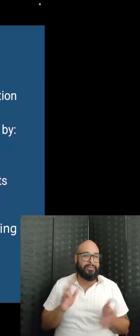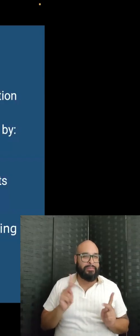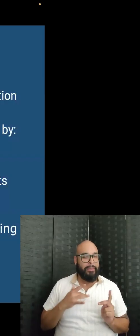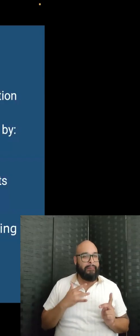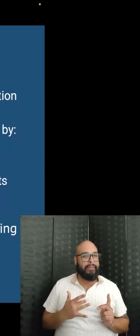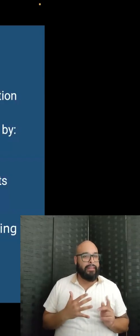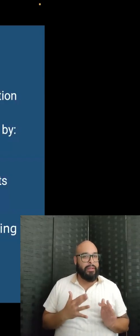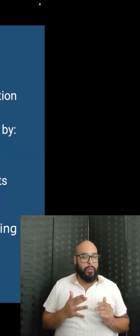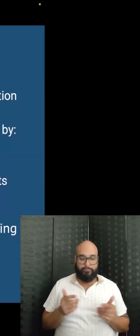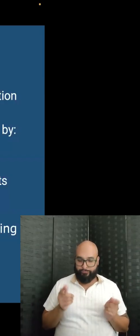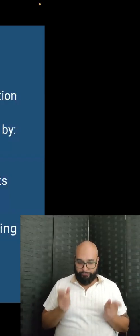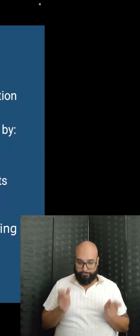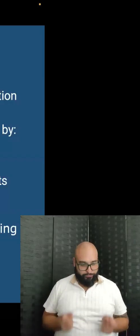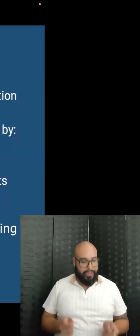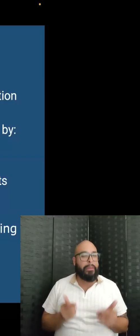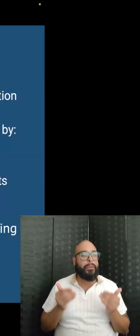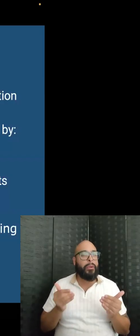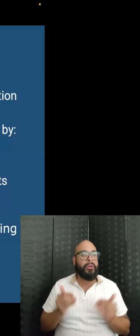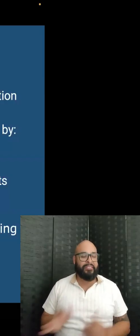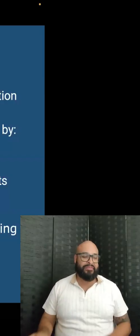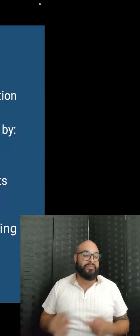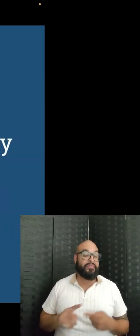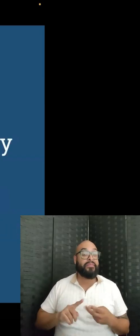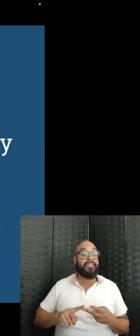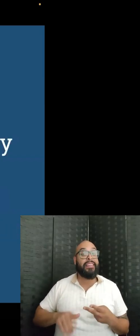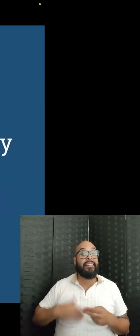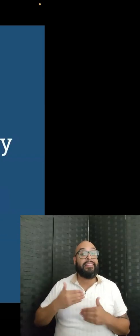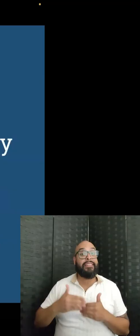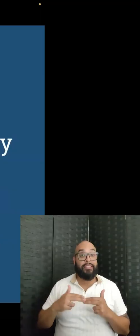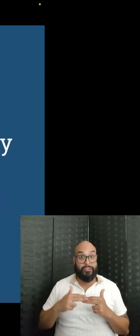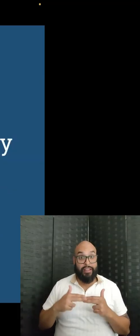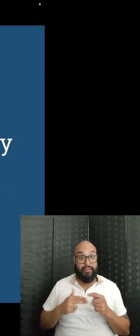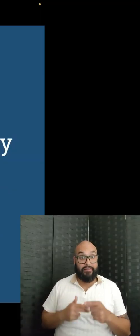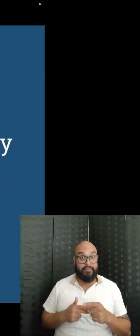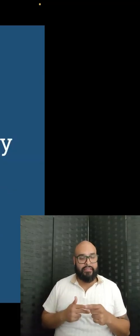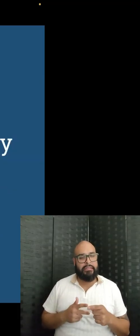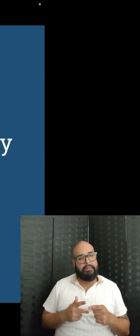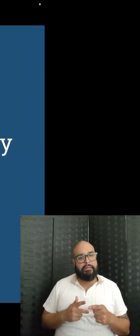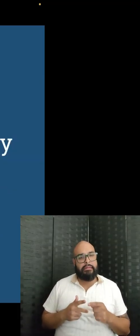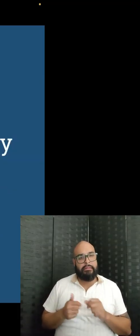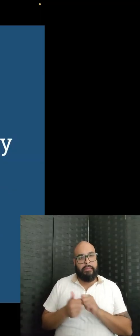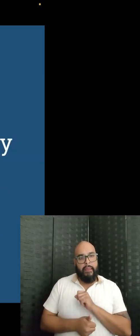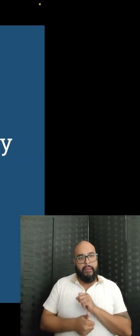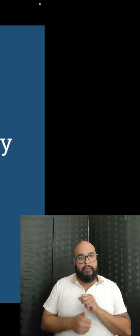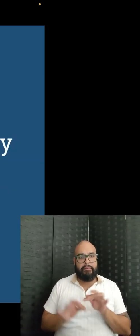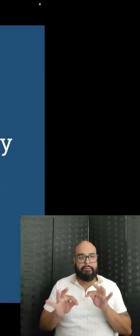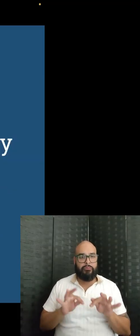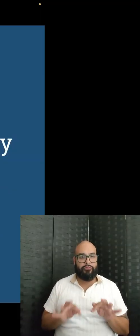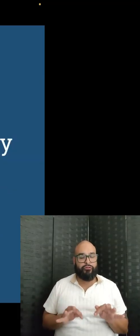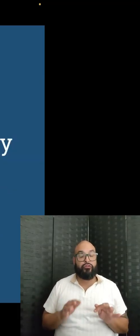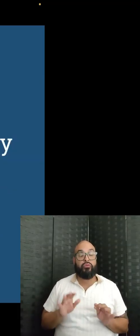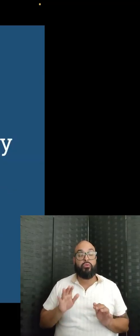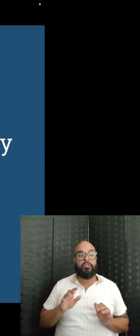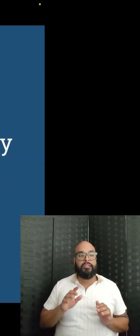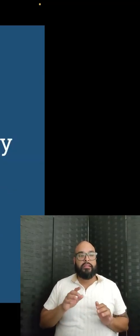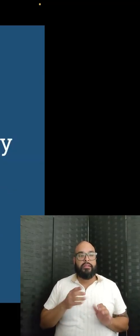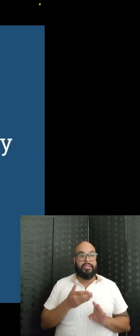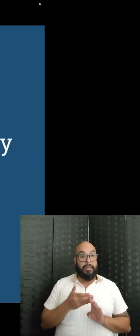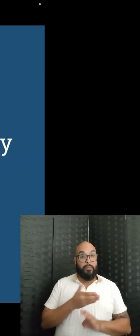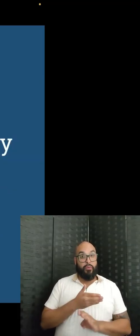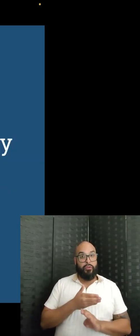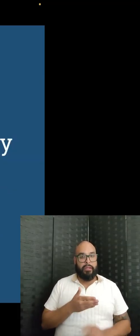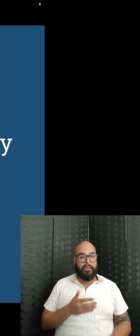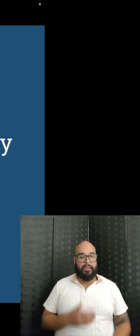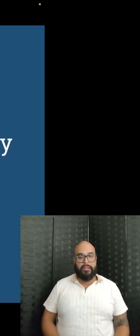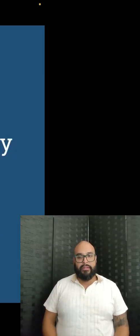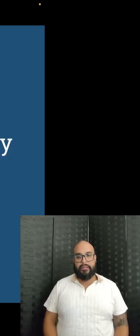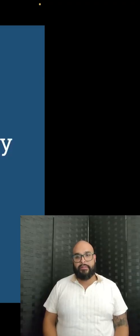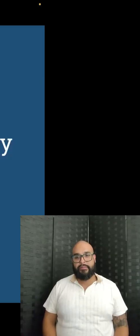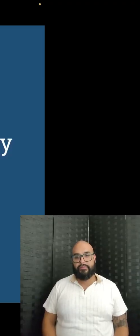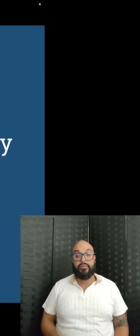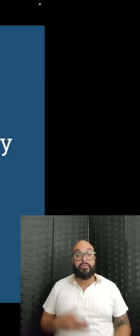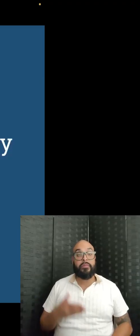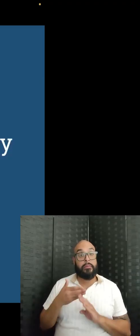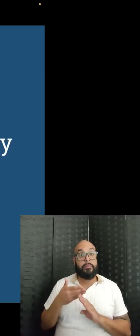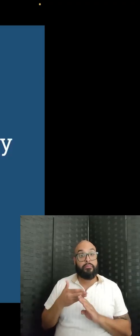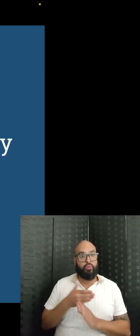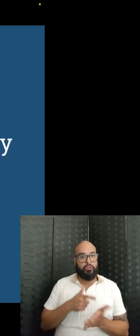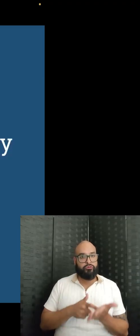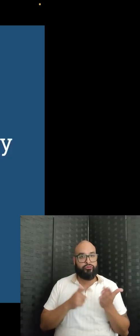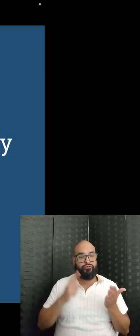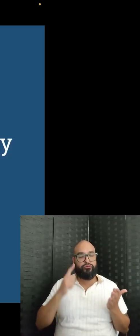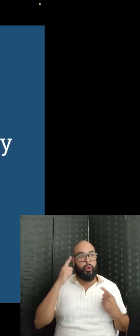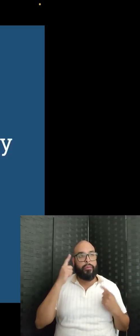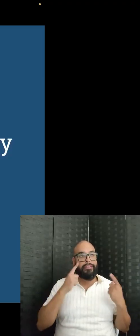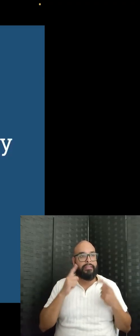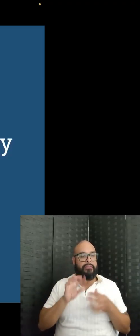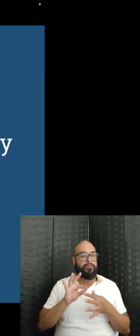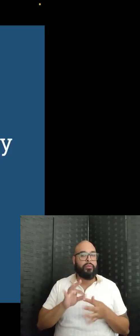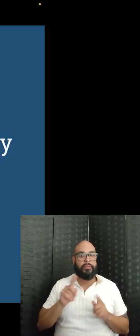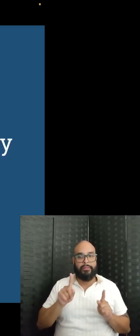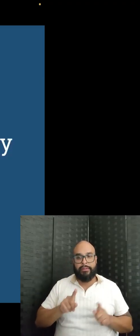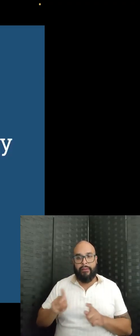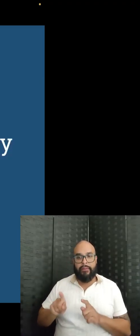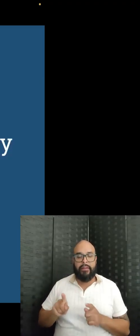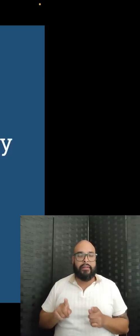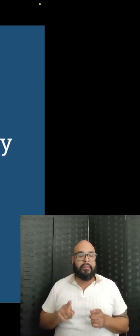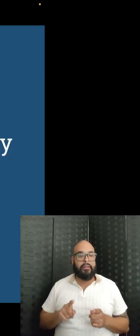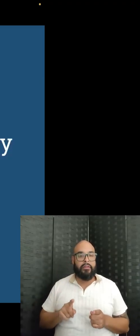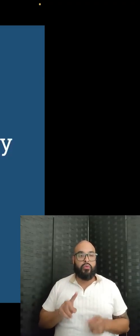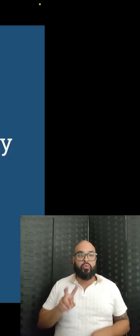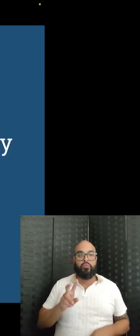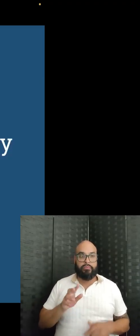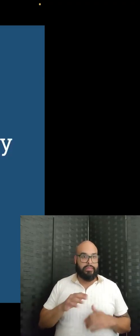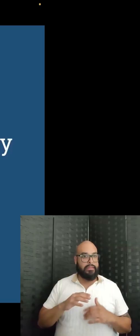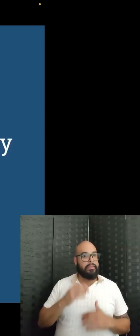Okay, so the next slide goes a little bit past what are some of those pre prerequisites to consider when thinking about testing and to familiarity with assistive technology that can be used during testing.